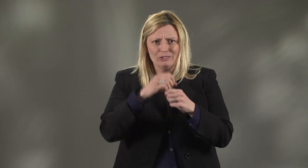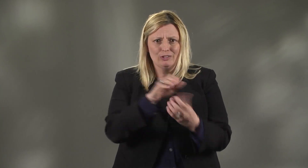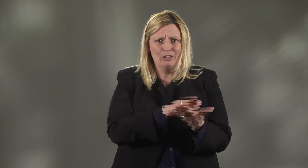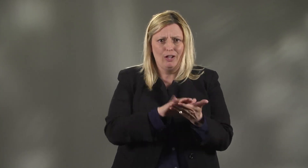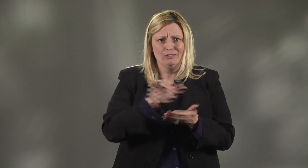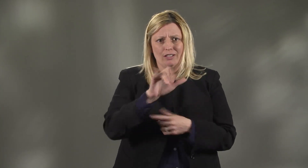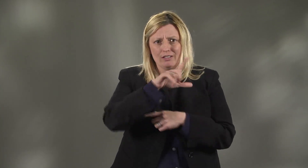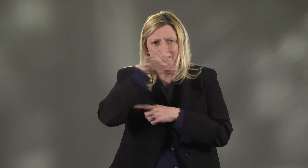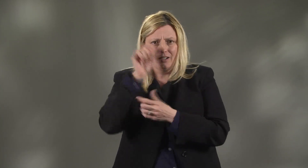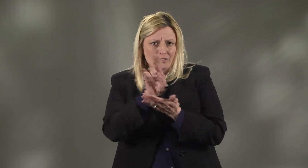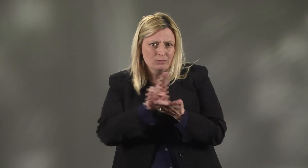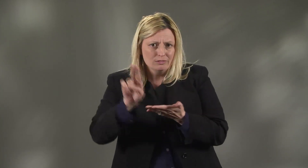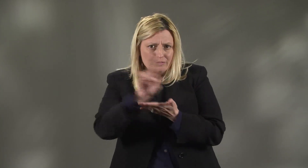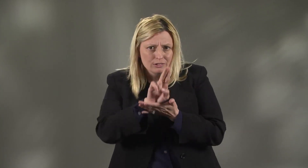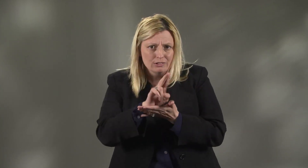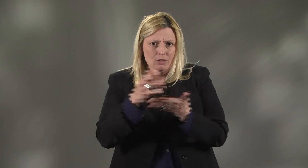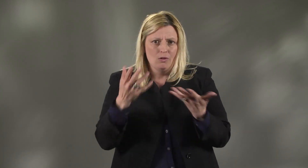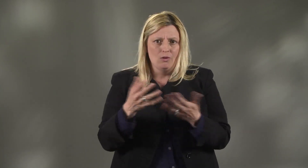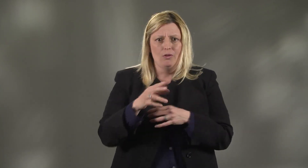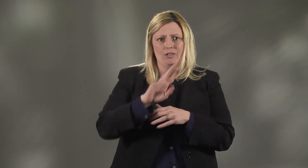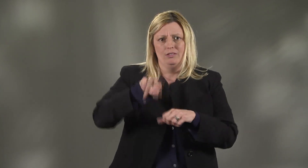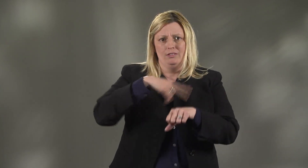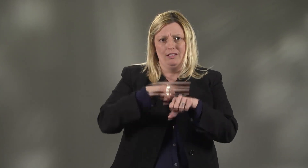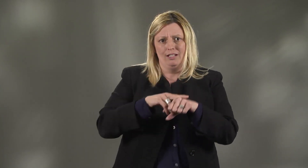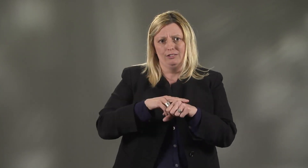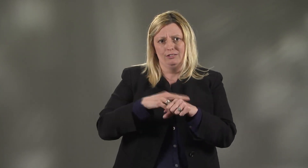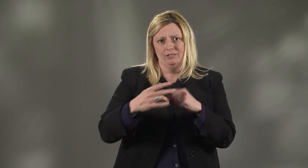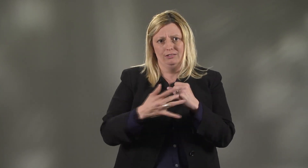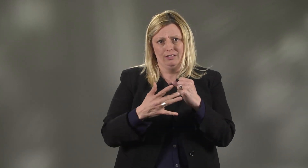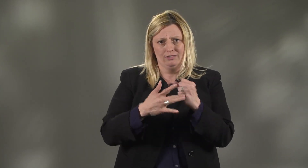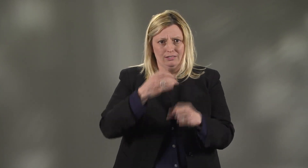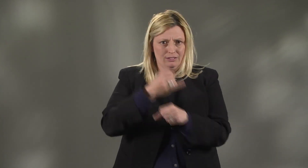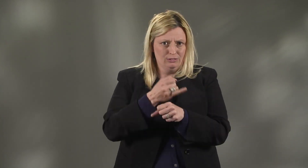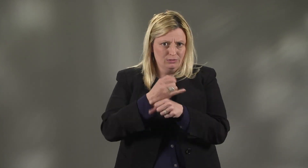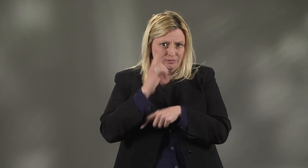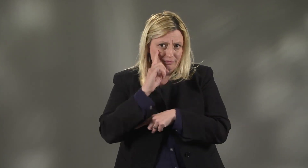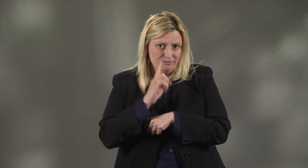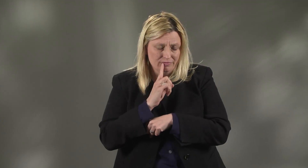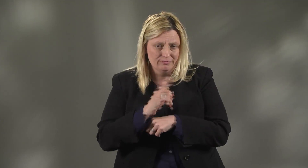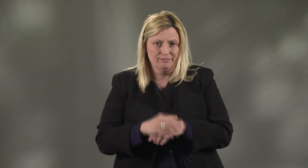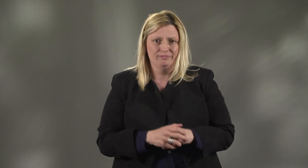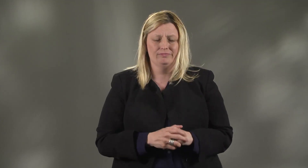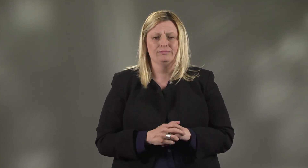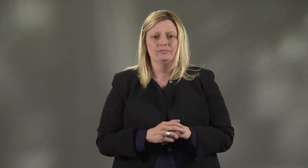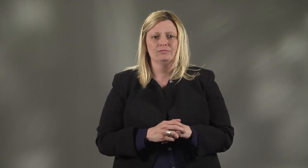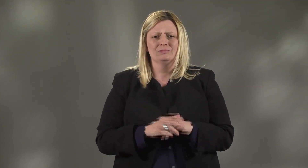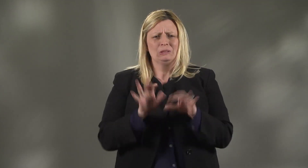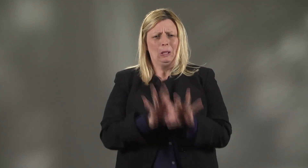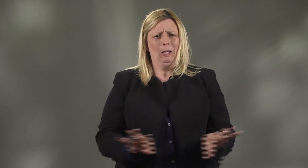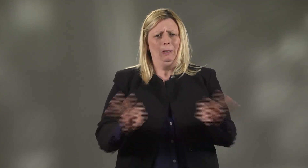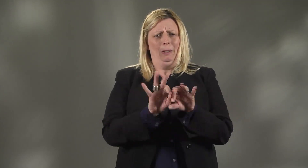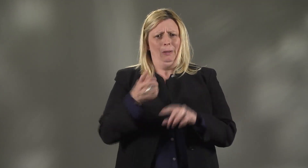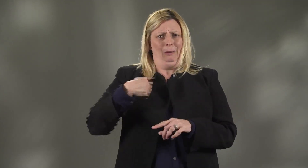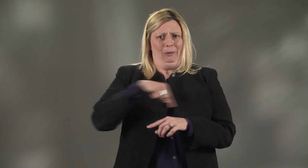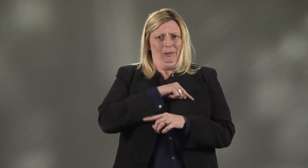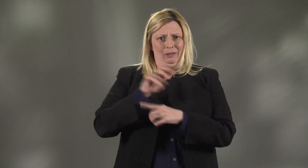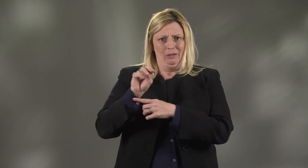there's no interest in colleges such as Gallaudet University or the National Technical Institute for the Deaf, NTID.